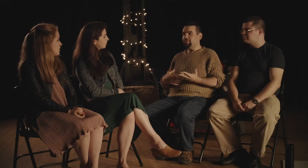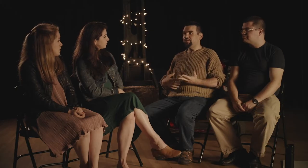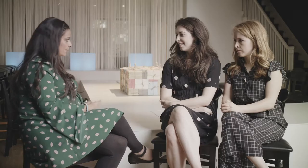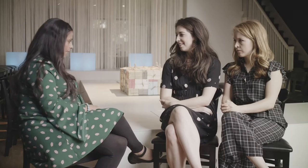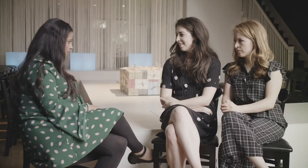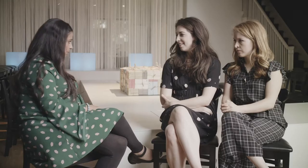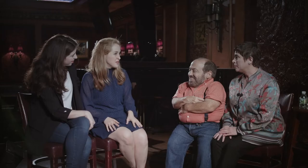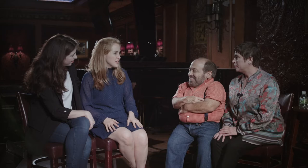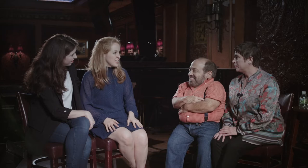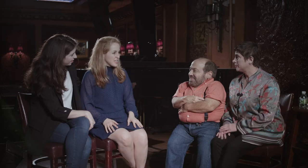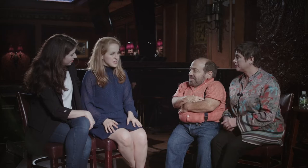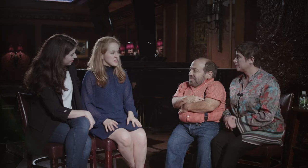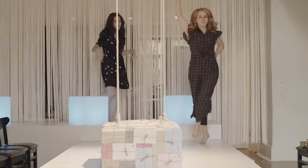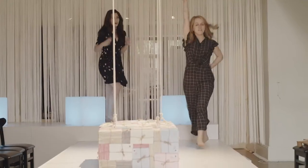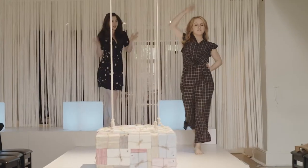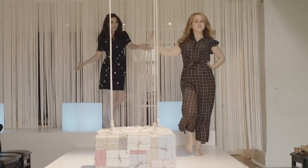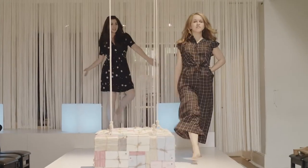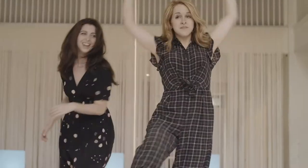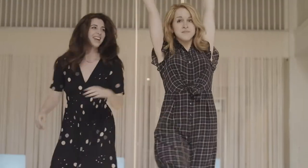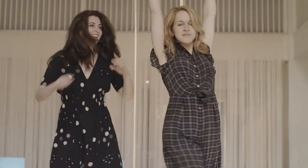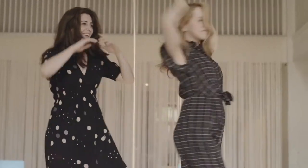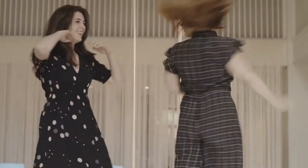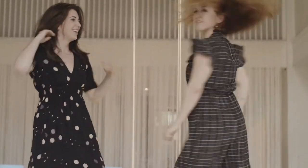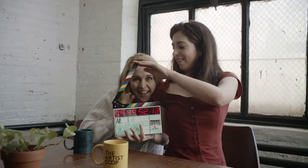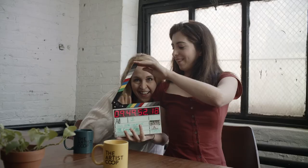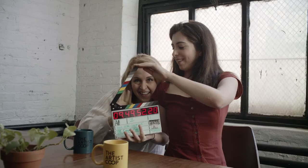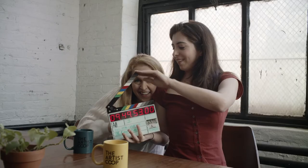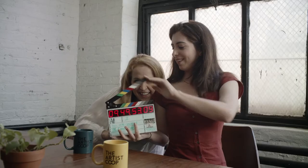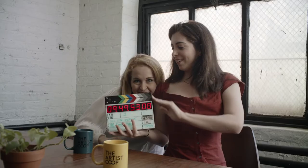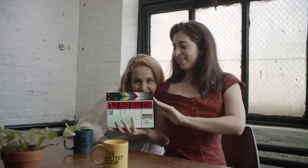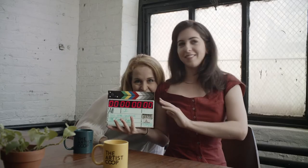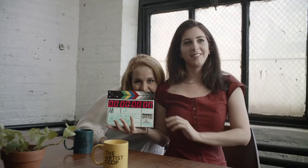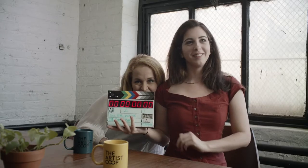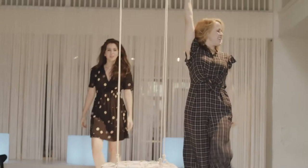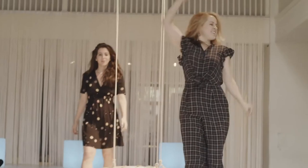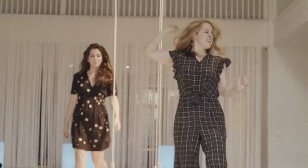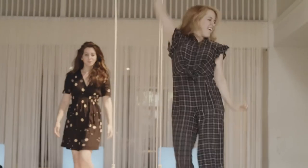a more inclusive place, one conversation at a time. Alie: We hope to break down the stereotypes